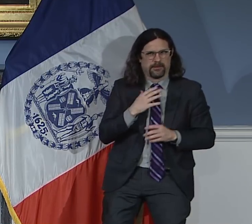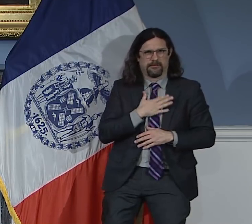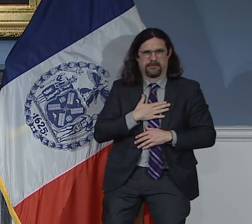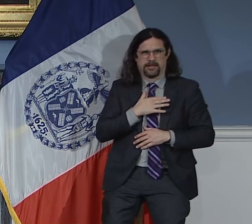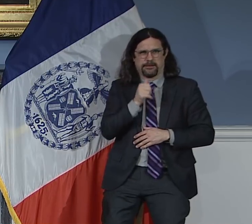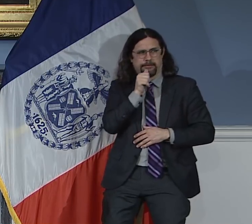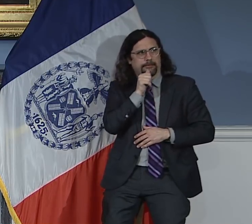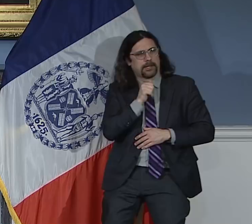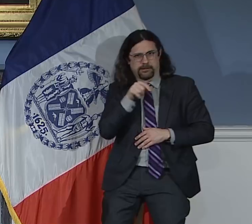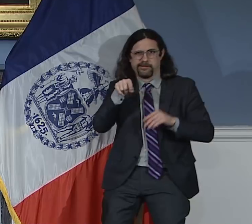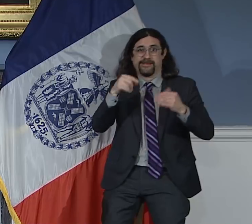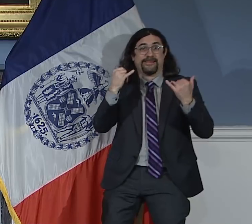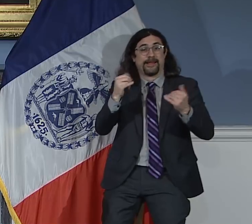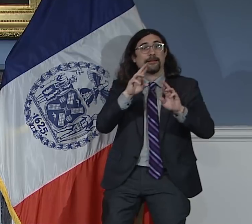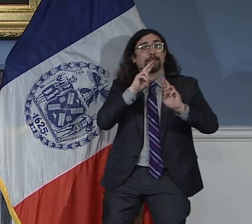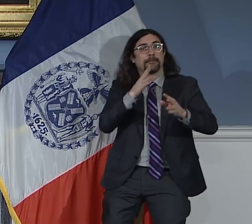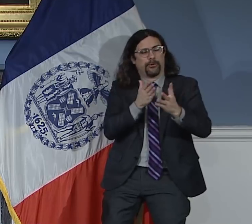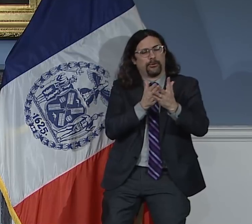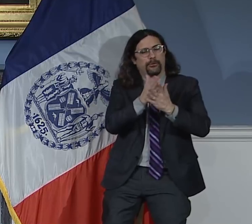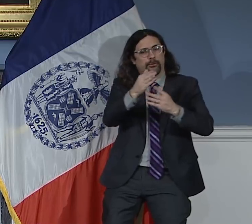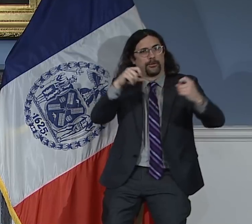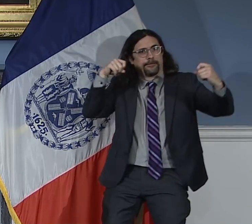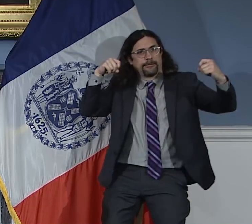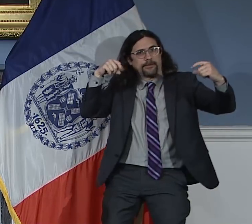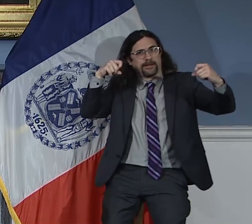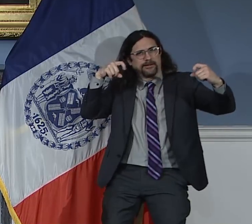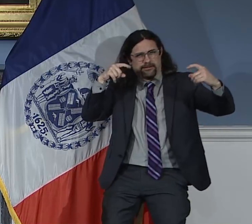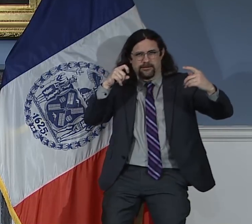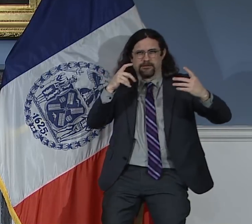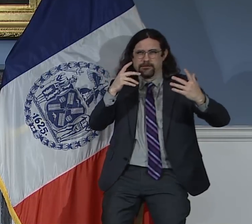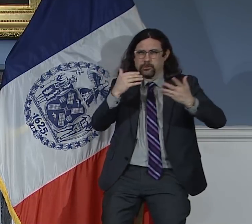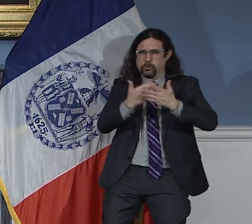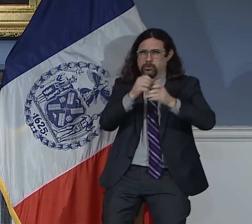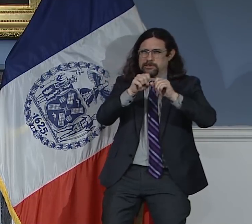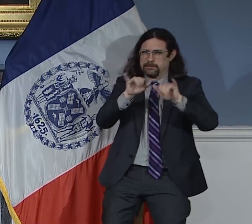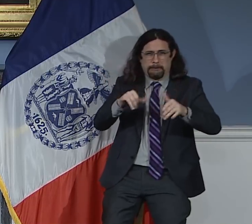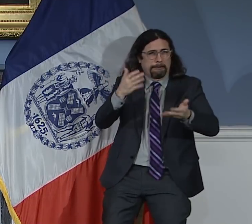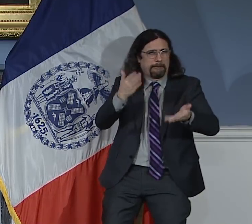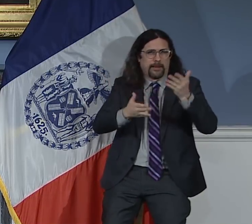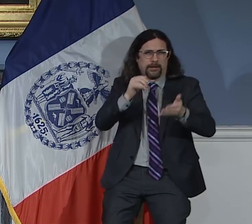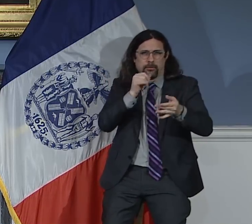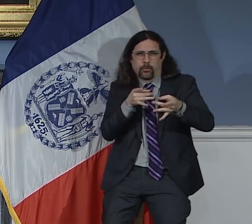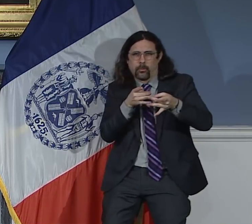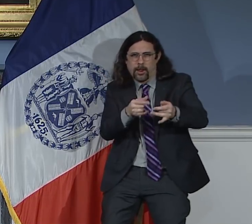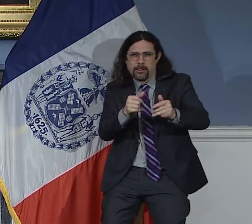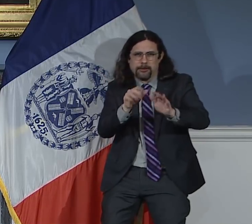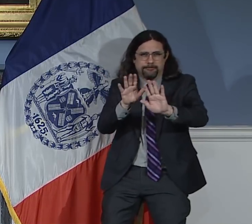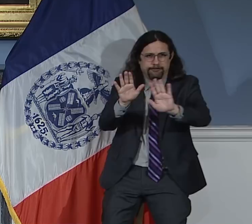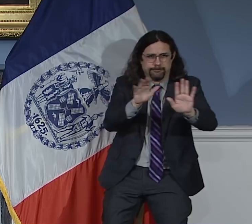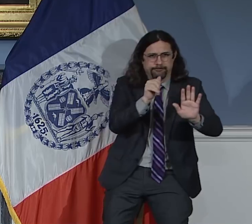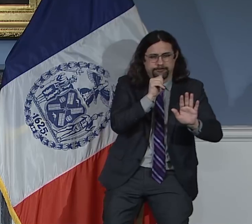FIRST TIME, BUT PLEASE BEAR WITH US AS WE TRY AND PERFECT THIS NEW SYSTEM. THIISS SMEOTHGIN WE'LL BE HAVING TO DO FOR QUITE A